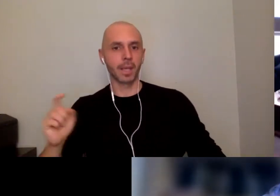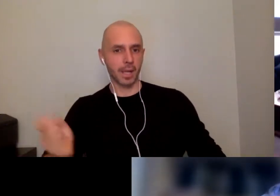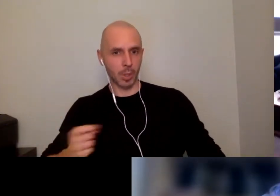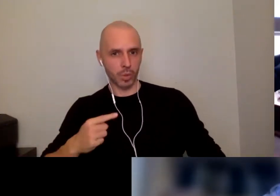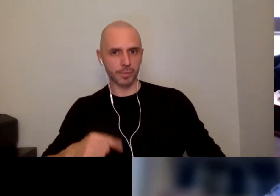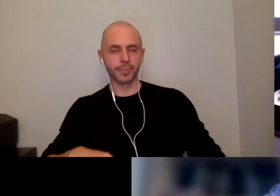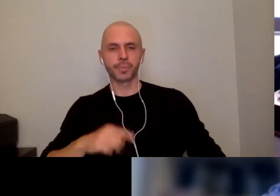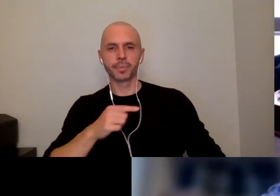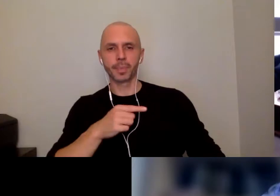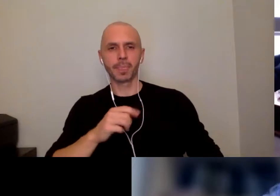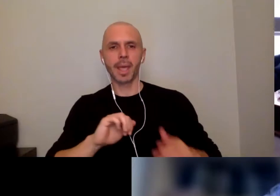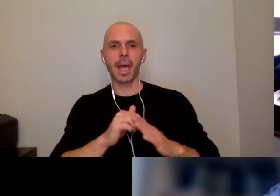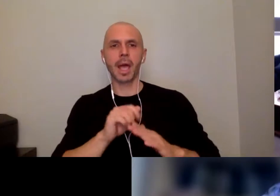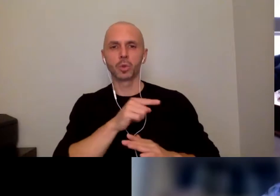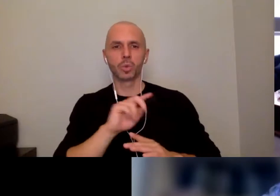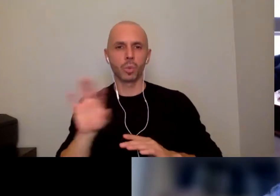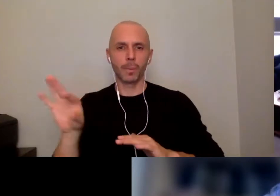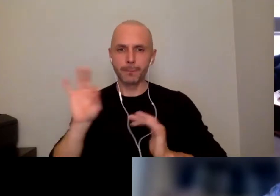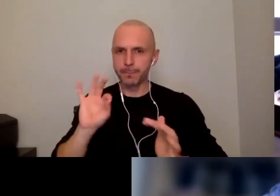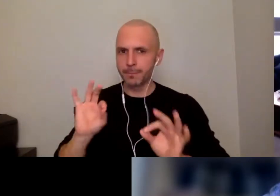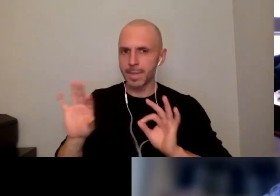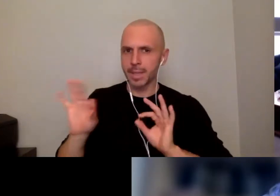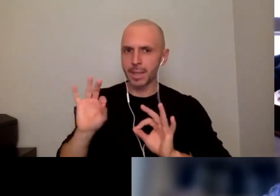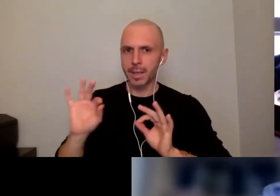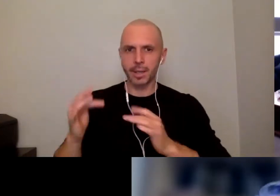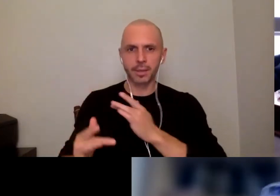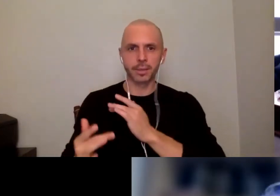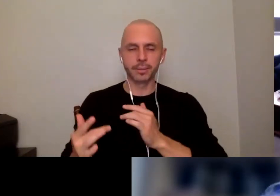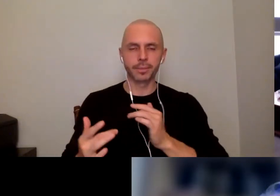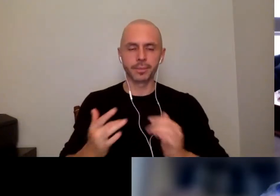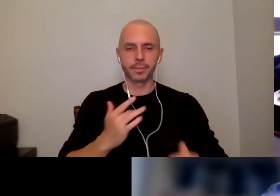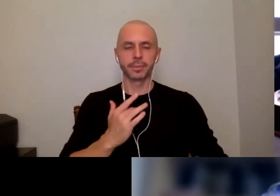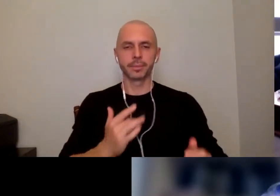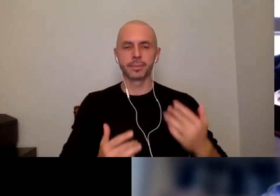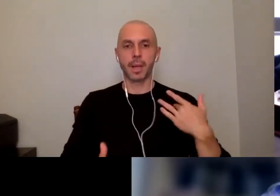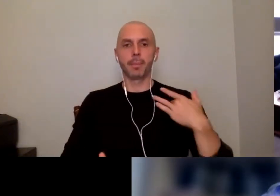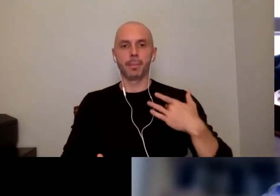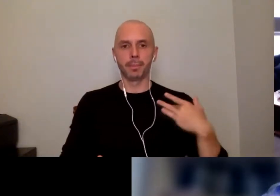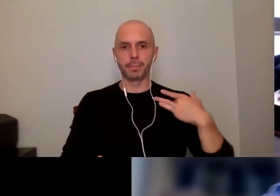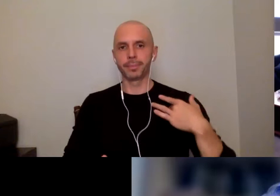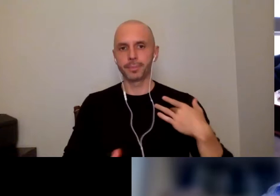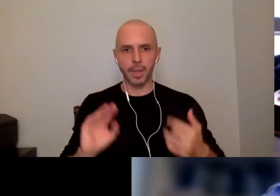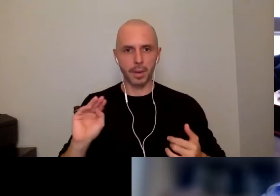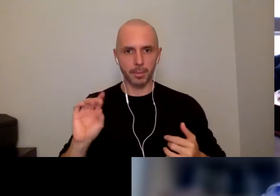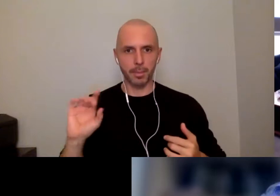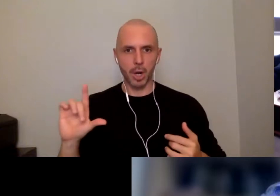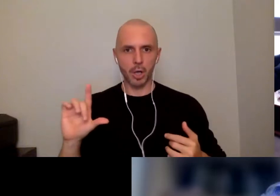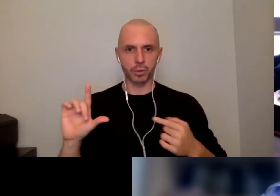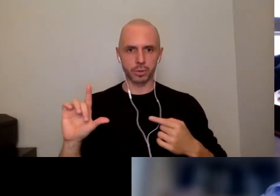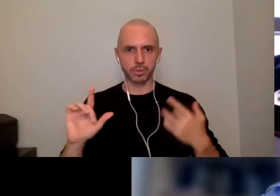And how are they impacted by beings in the in the works ? Thank you for that question you know